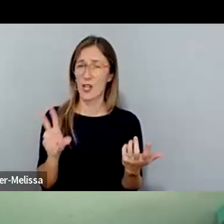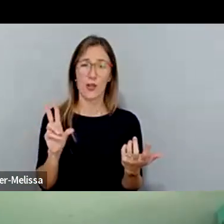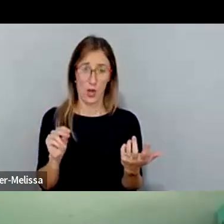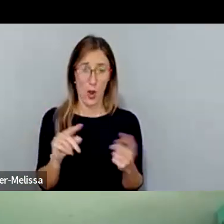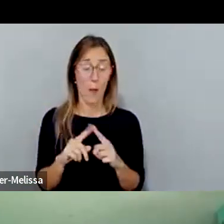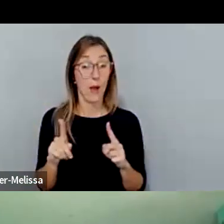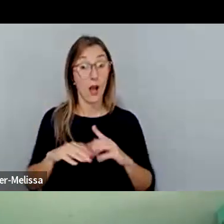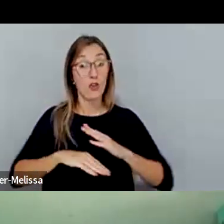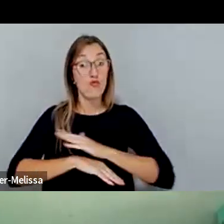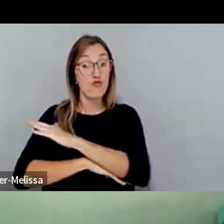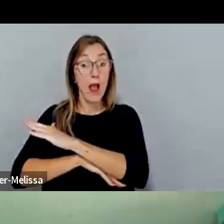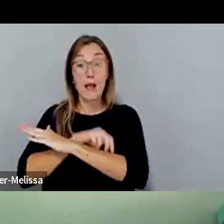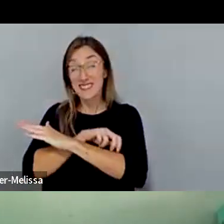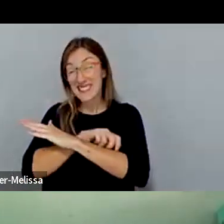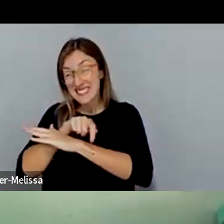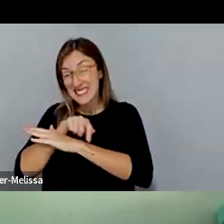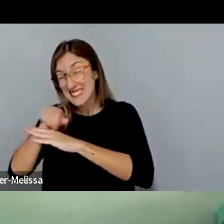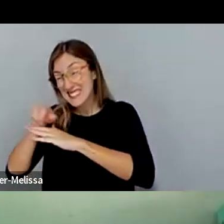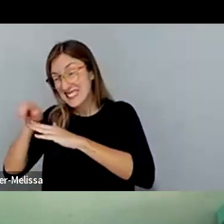delivery. The ramp look like a freakin -- I'm not a mountain climber.